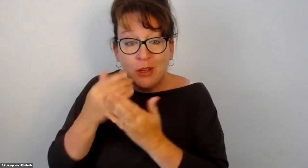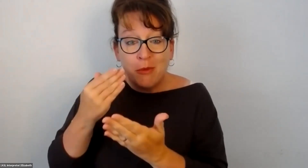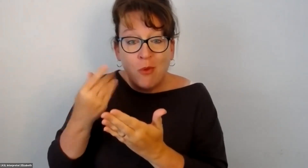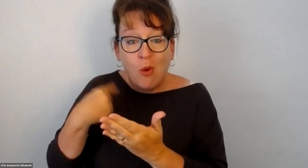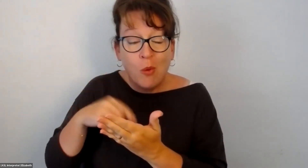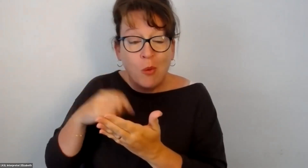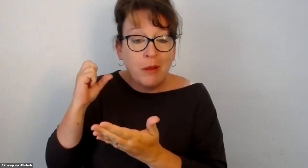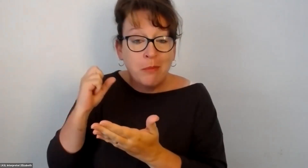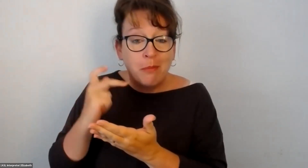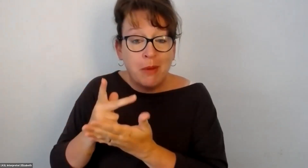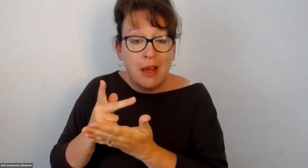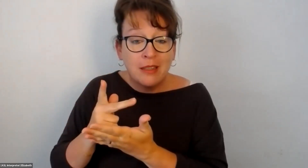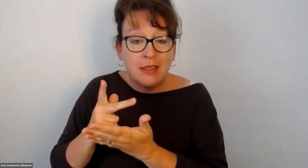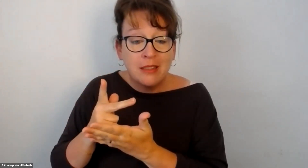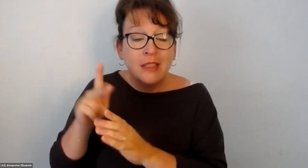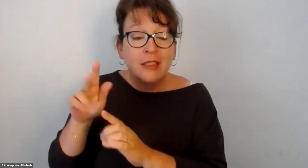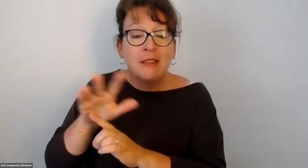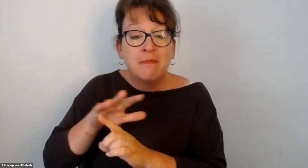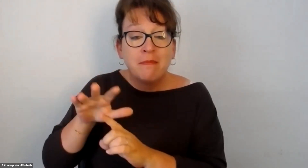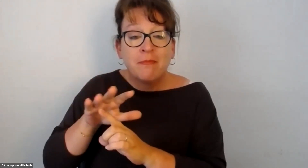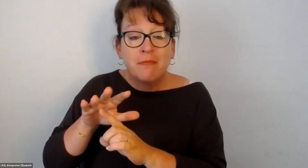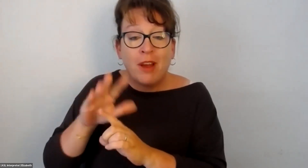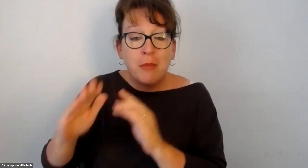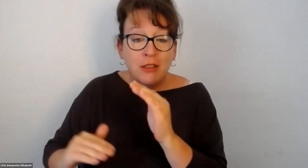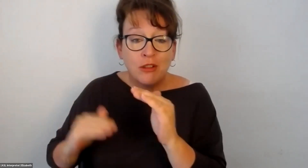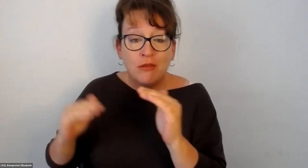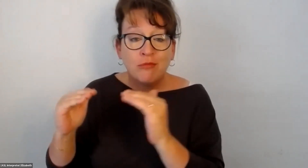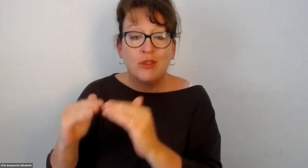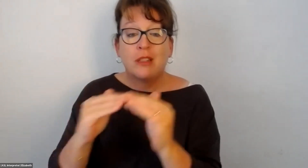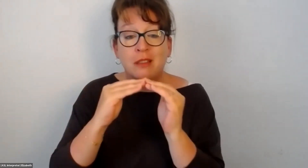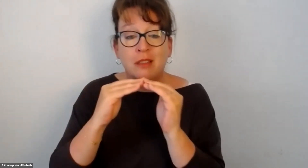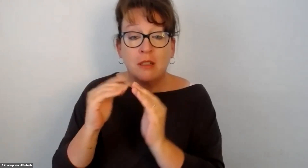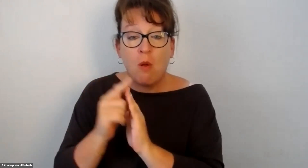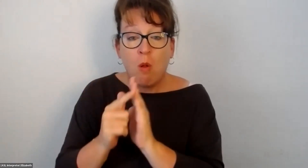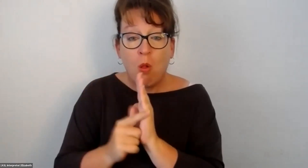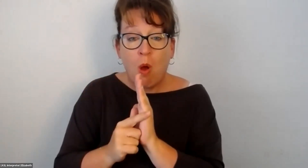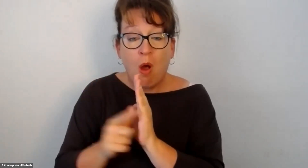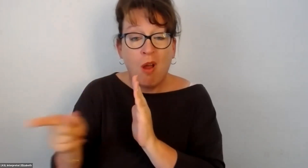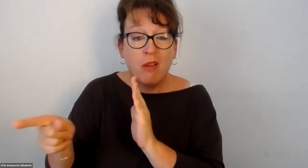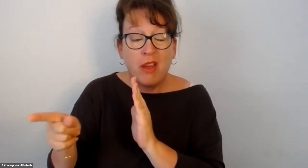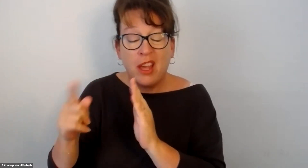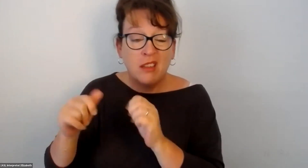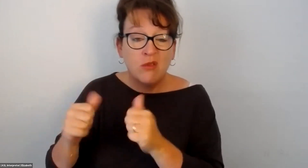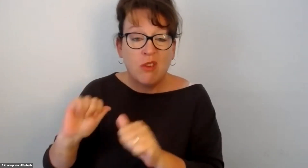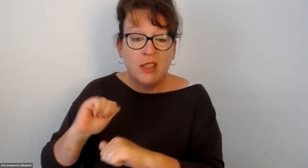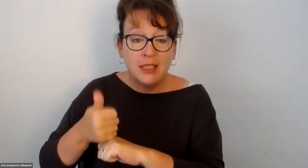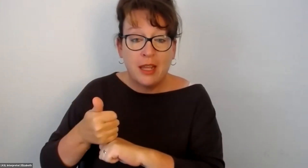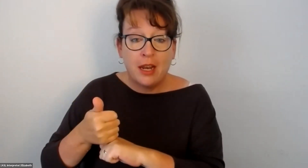technologies. So you'll hear all sorts of details today, which we're excited to share